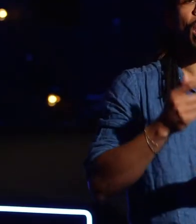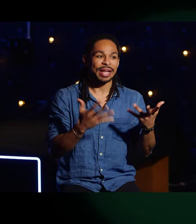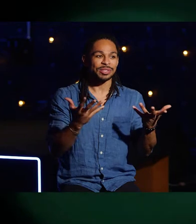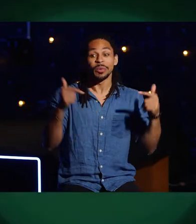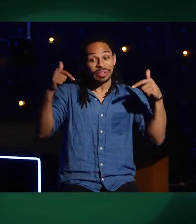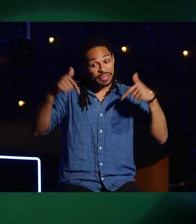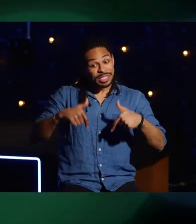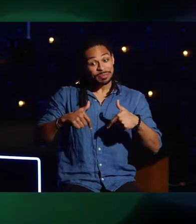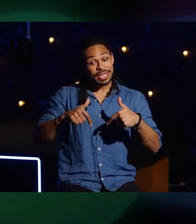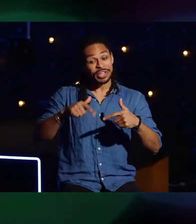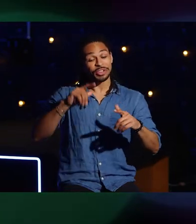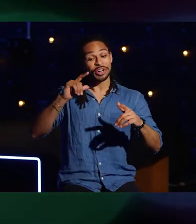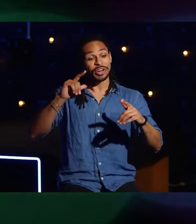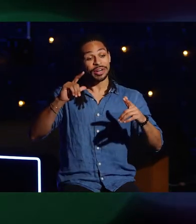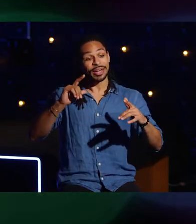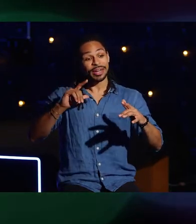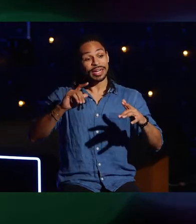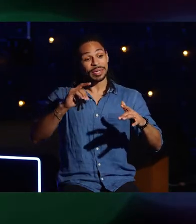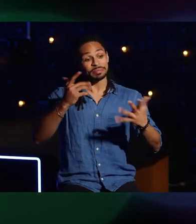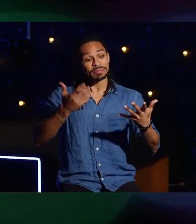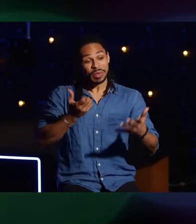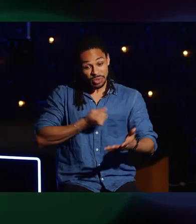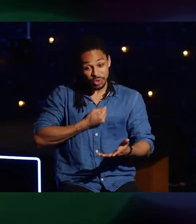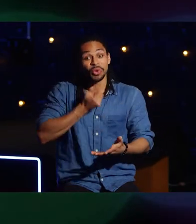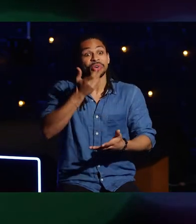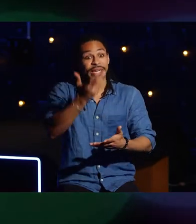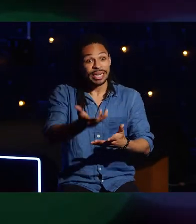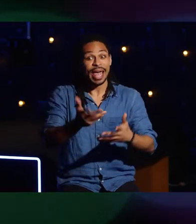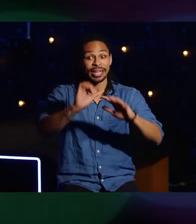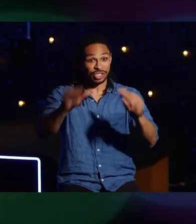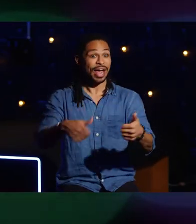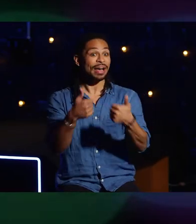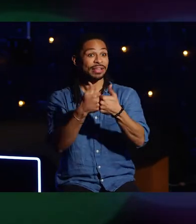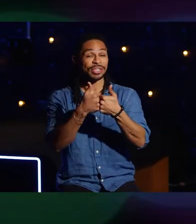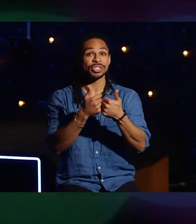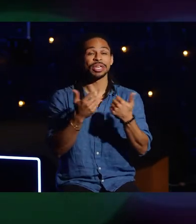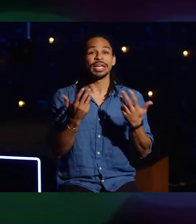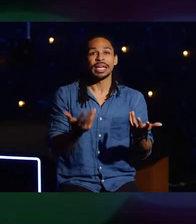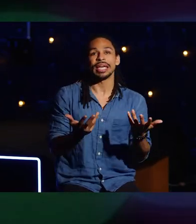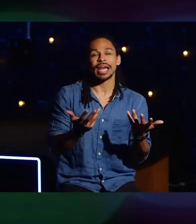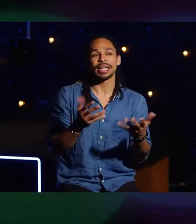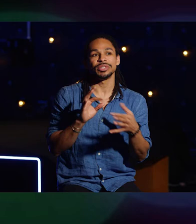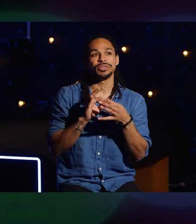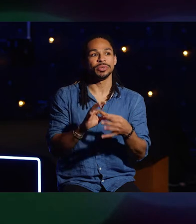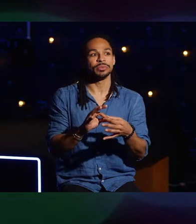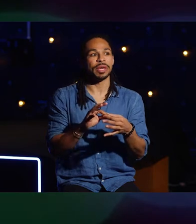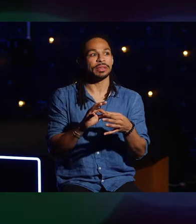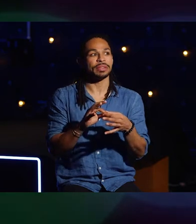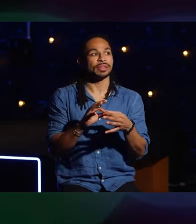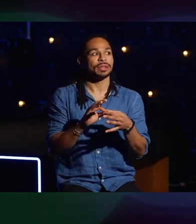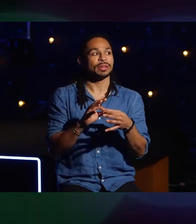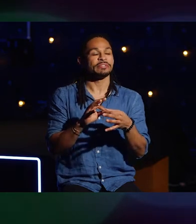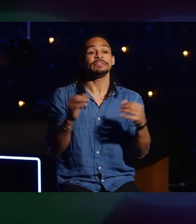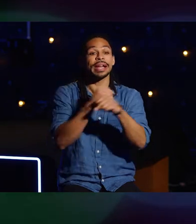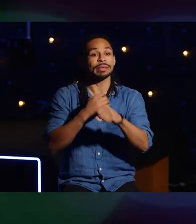And so with this particular story and challenge, it had to do with fighting